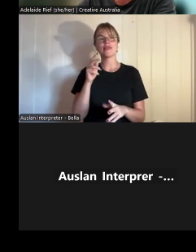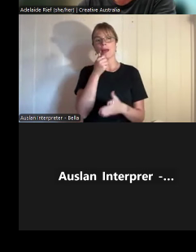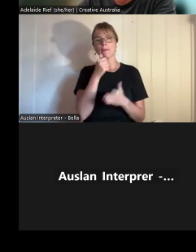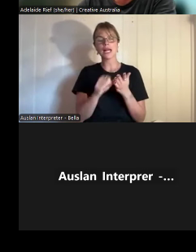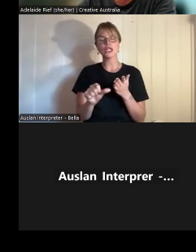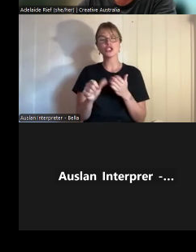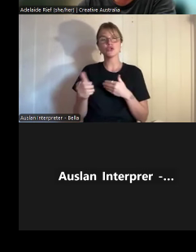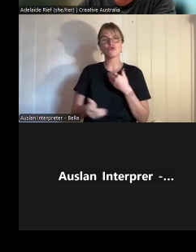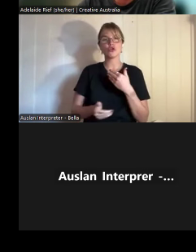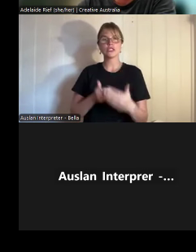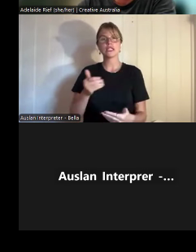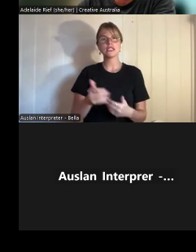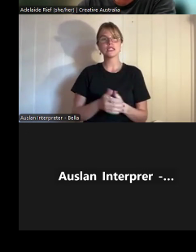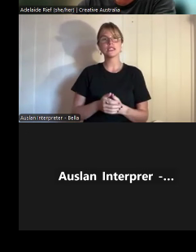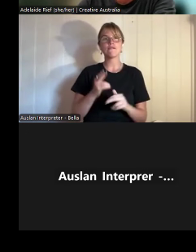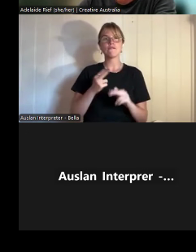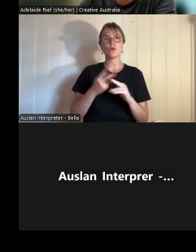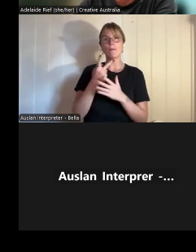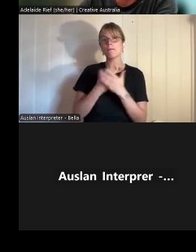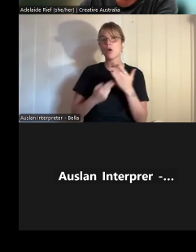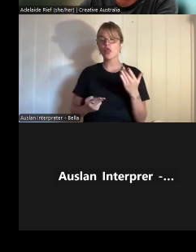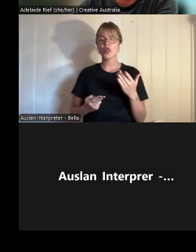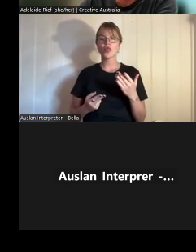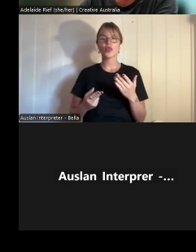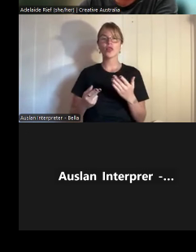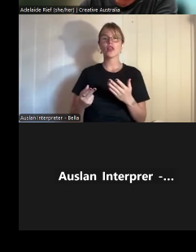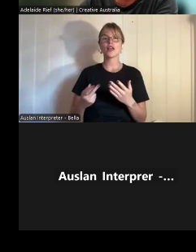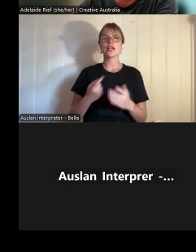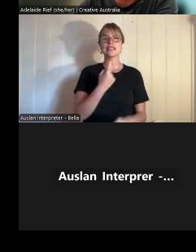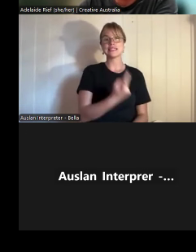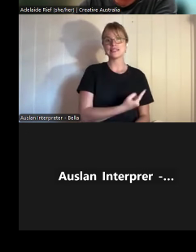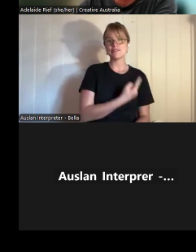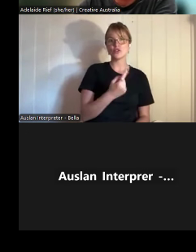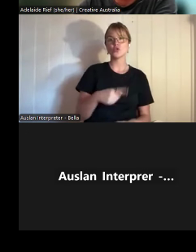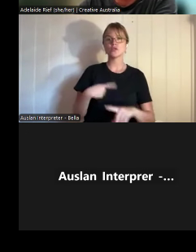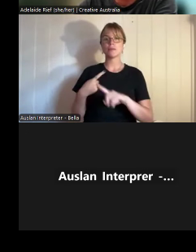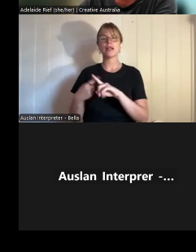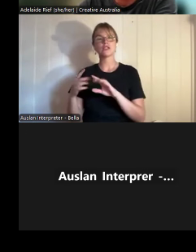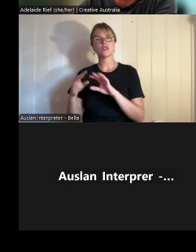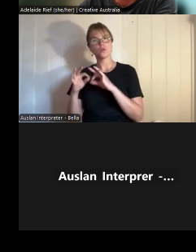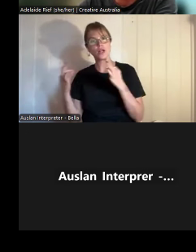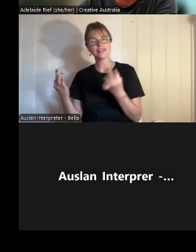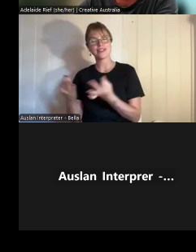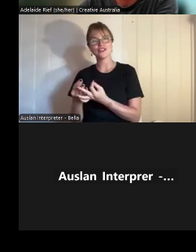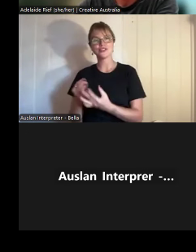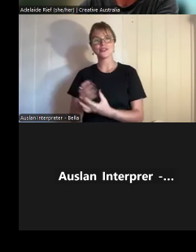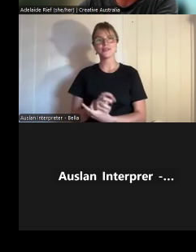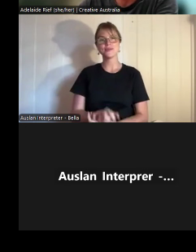to both the company directors capability fund for individuals and also the fund for organisations